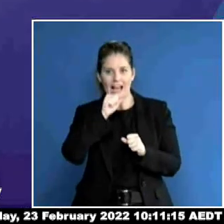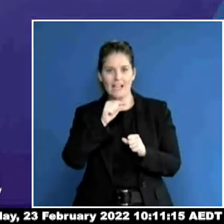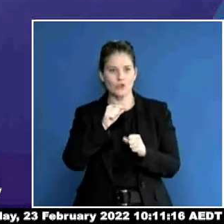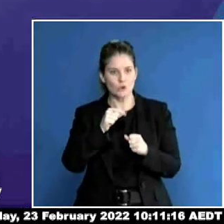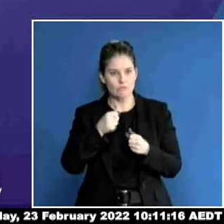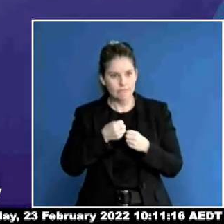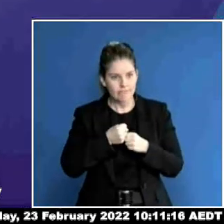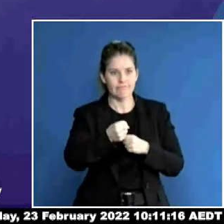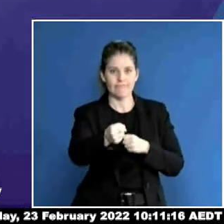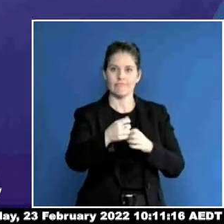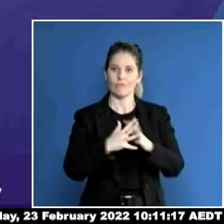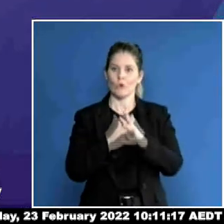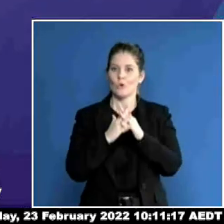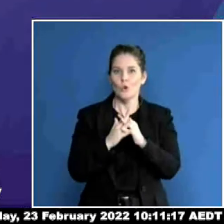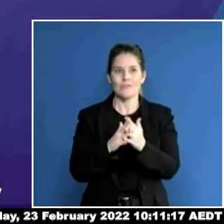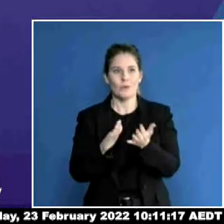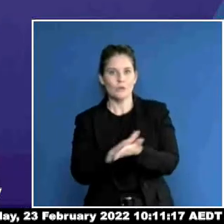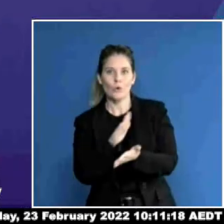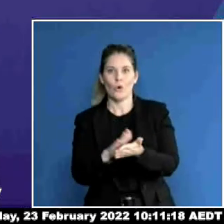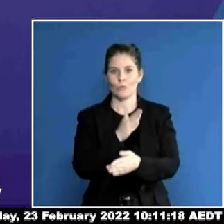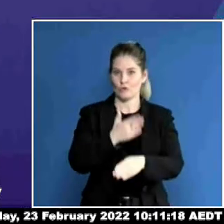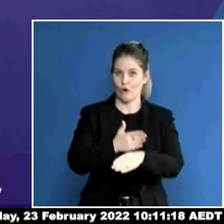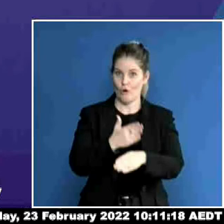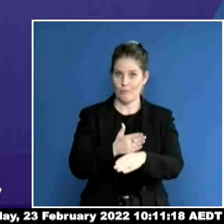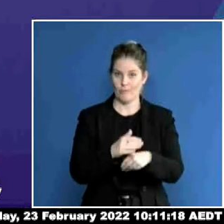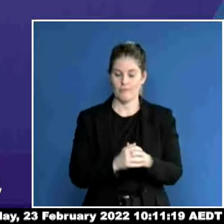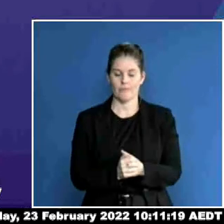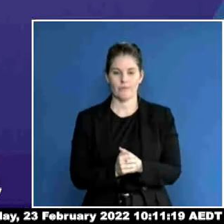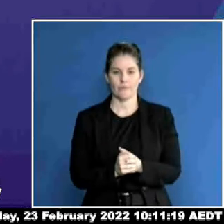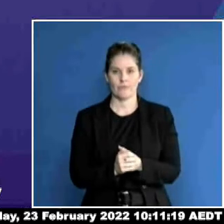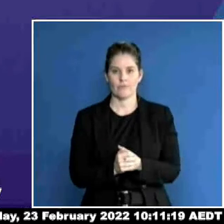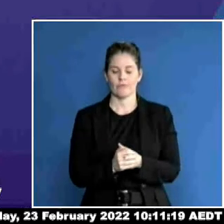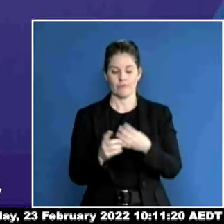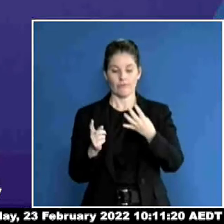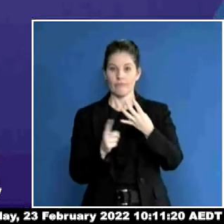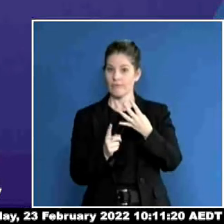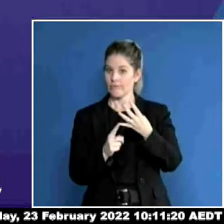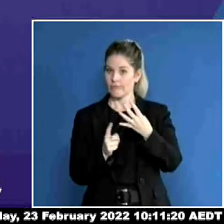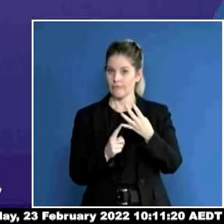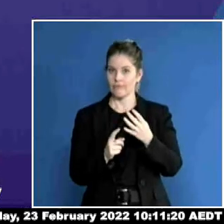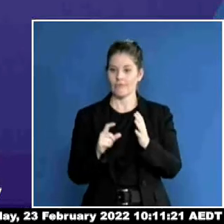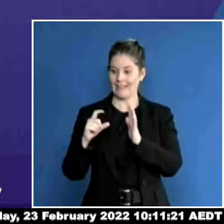And, fourthly, whether the Department of Social Services effectively monitors DES